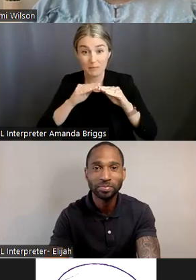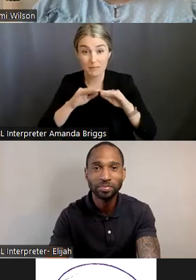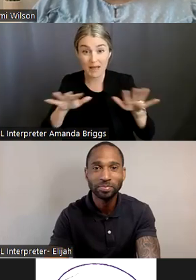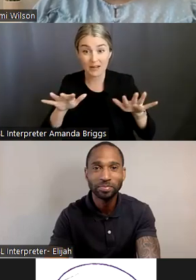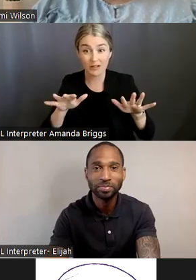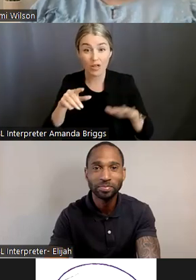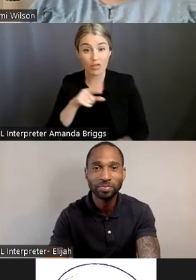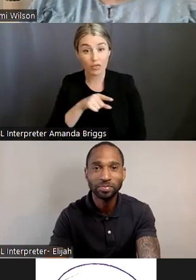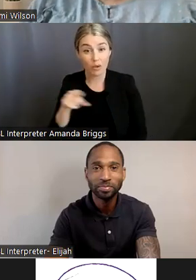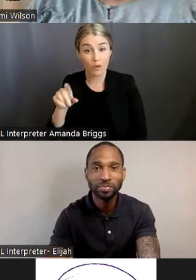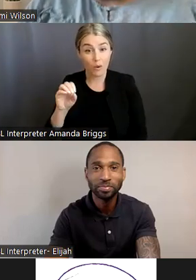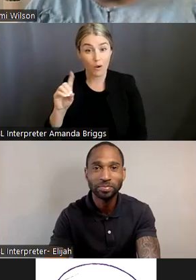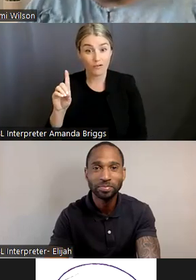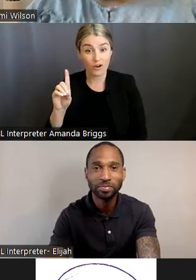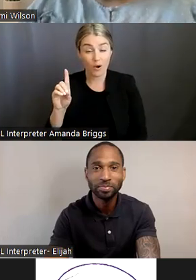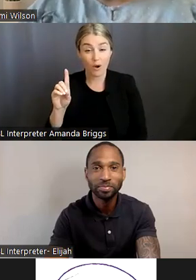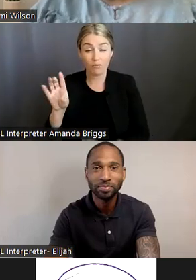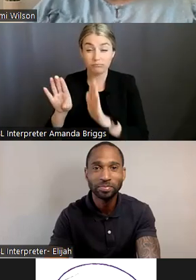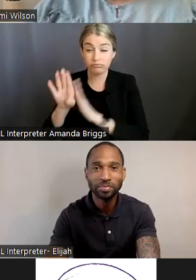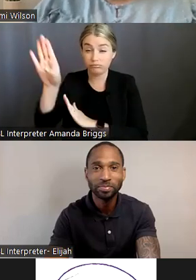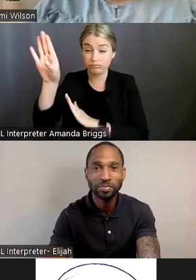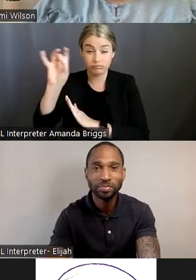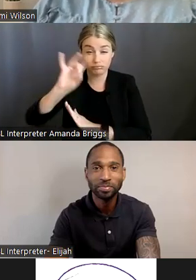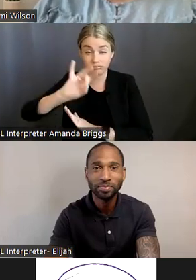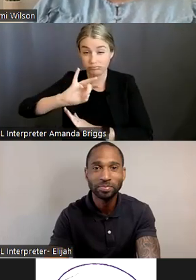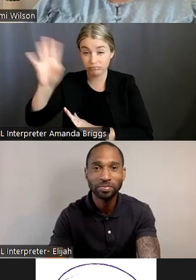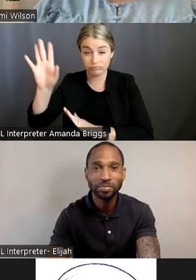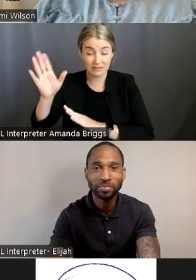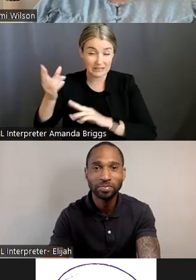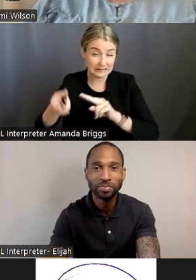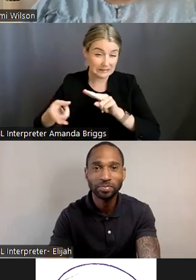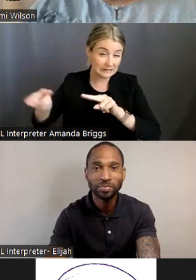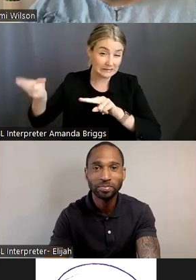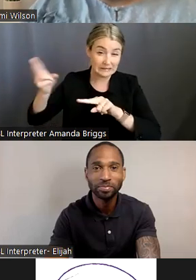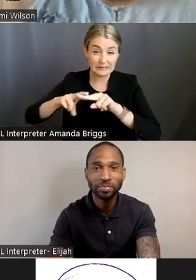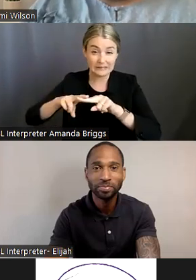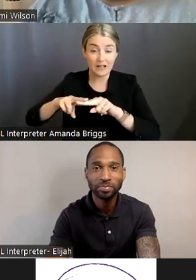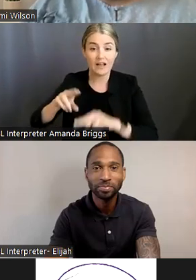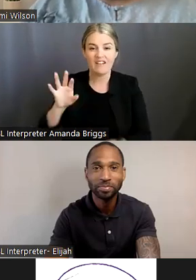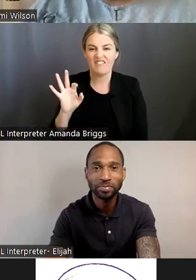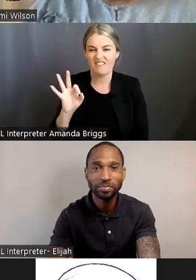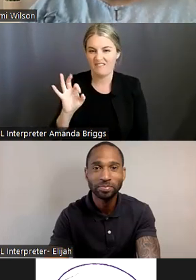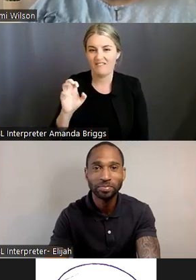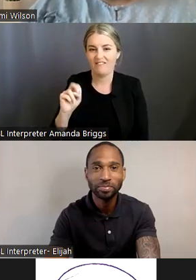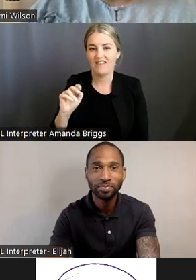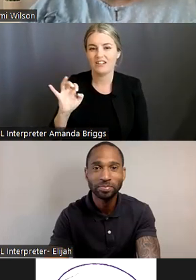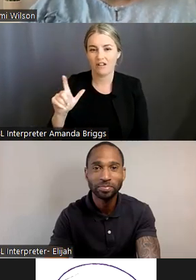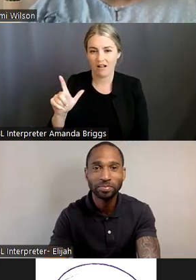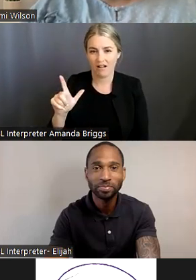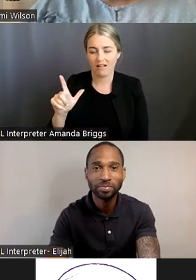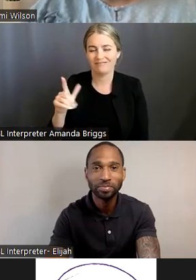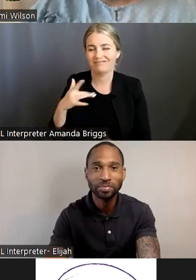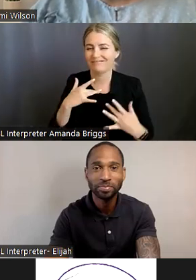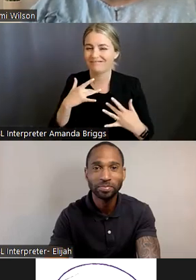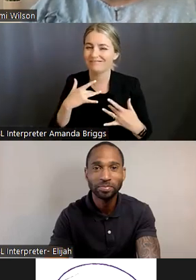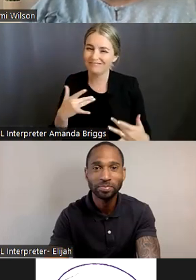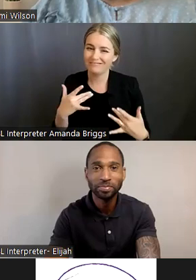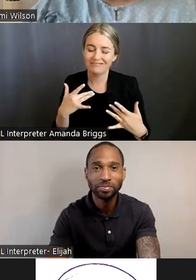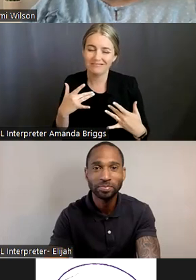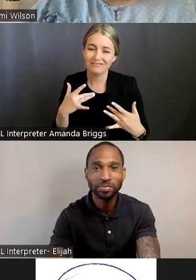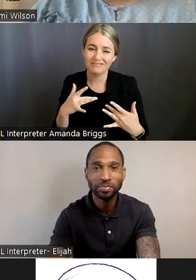deaths increase exponentially. And fentanyl was usually part of that equation,